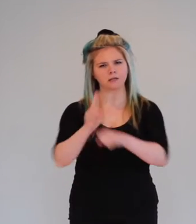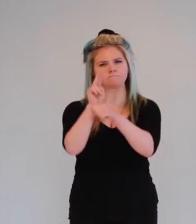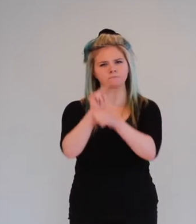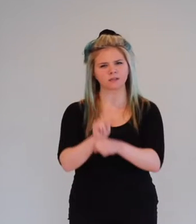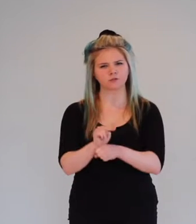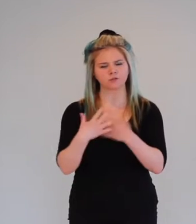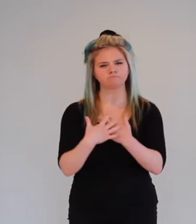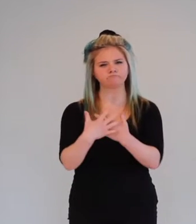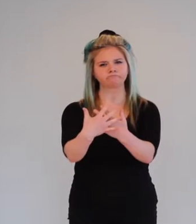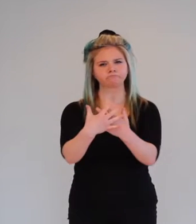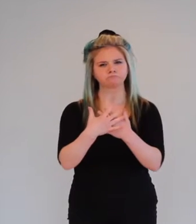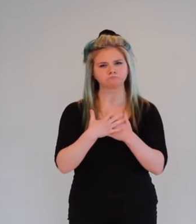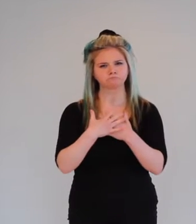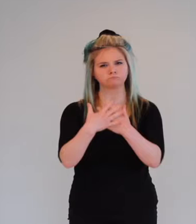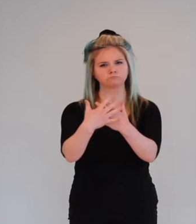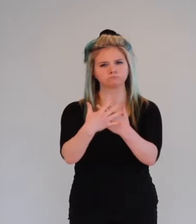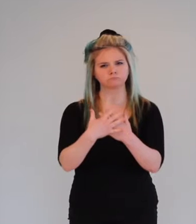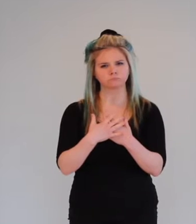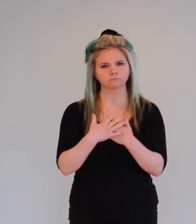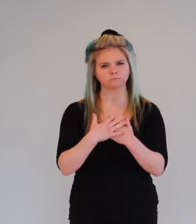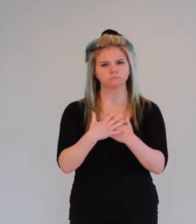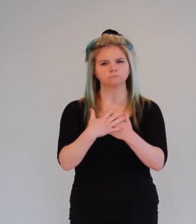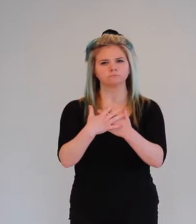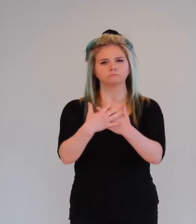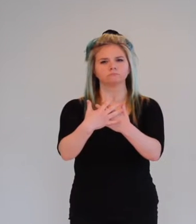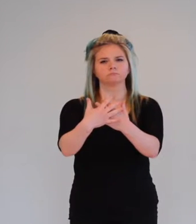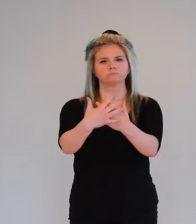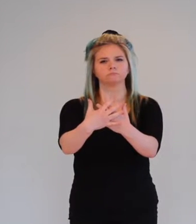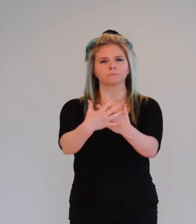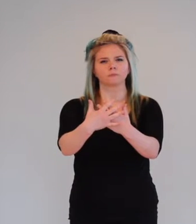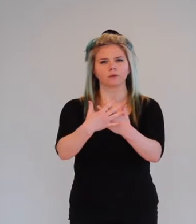And when you've taken in that breath, let the body gently release.